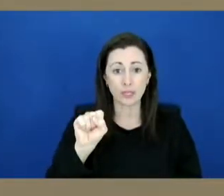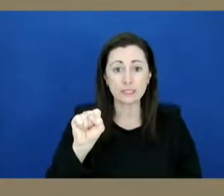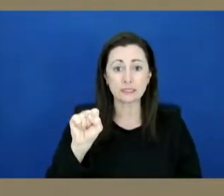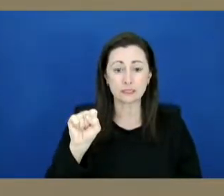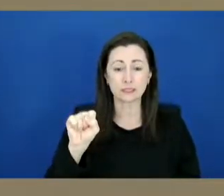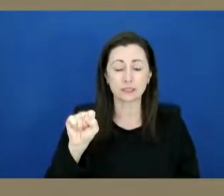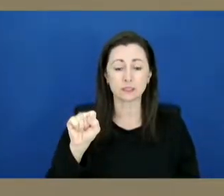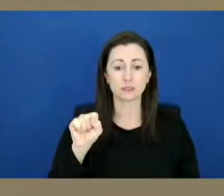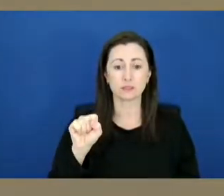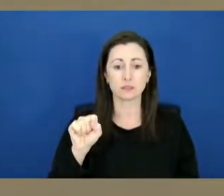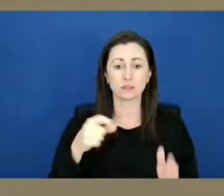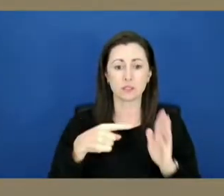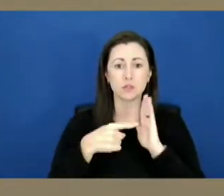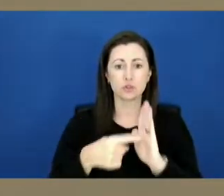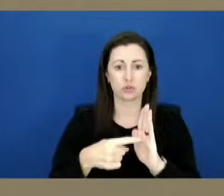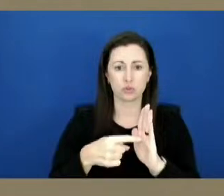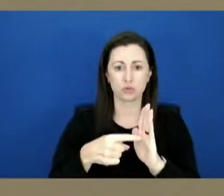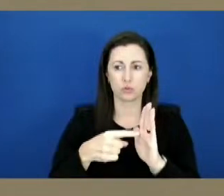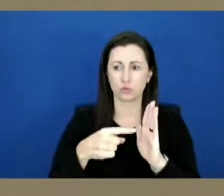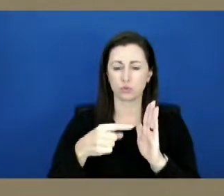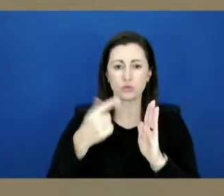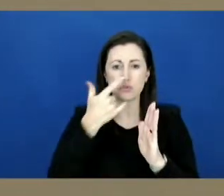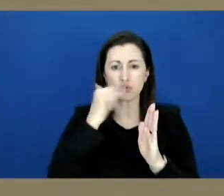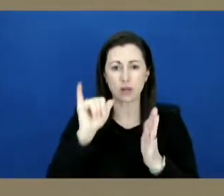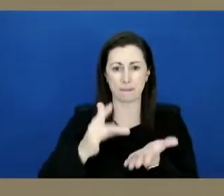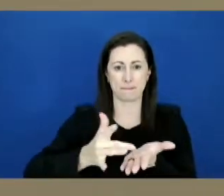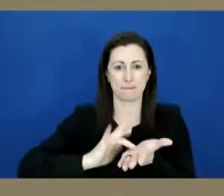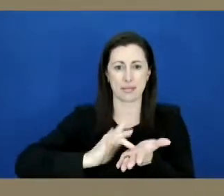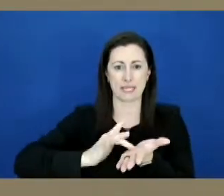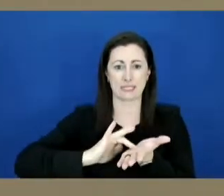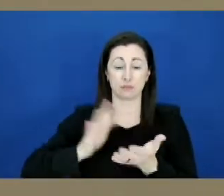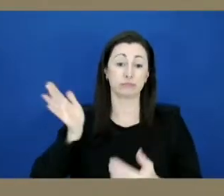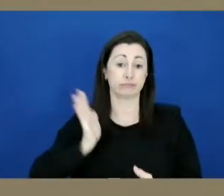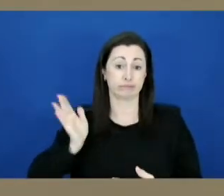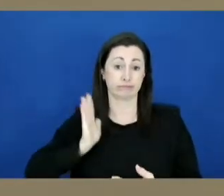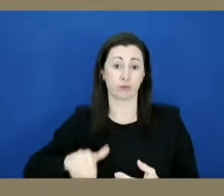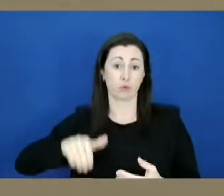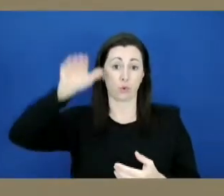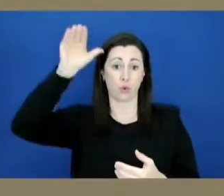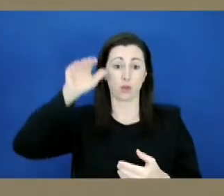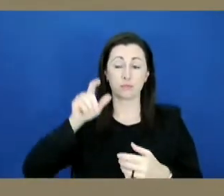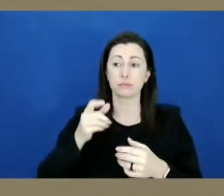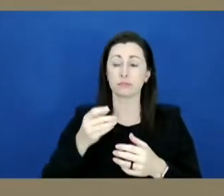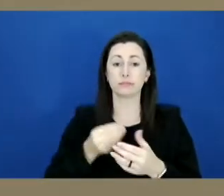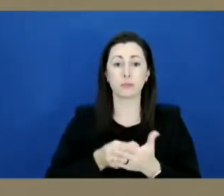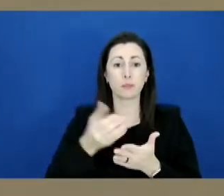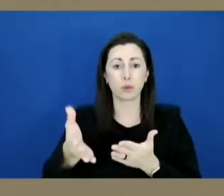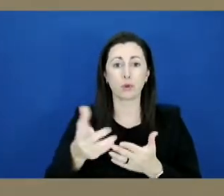PARENTS BOUGHT YOU TOYS THAT